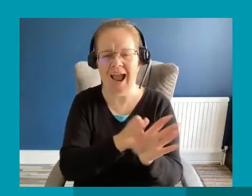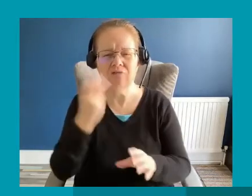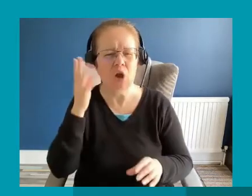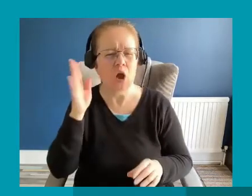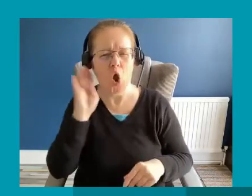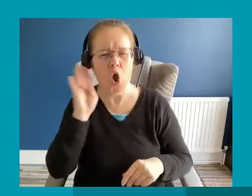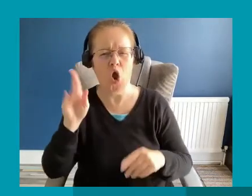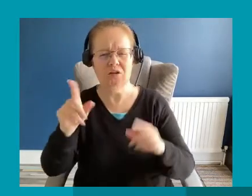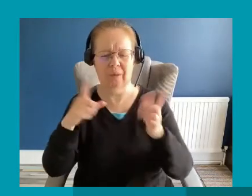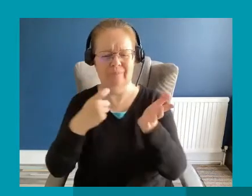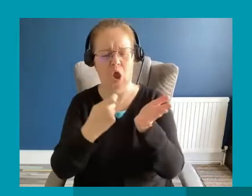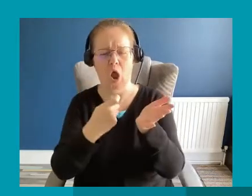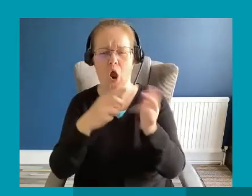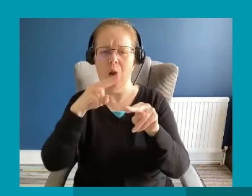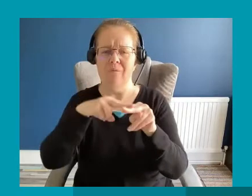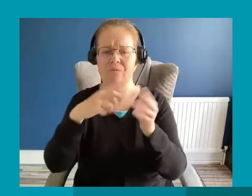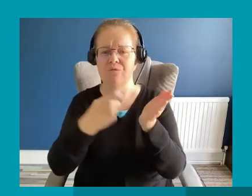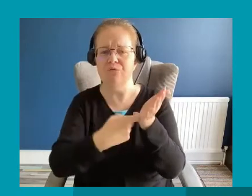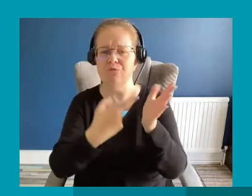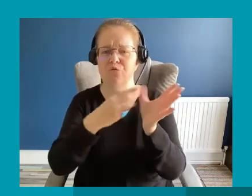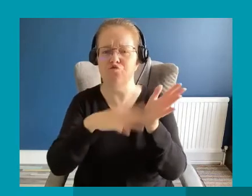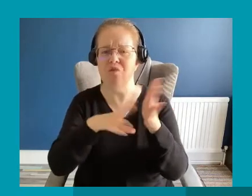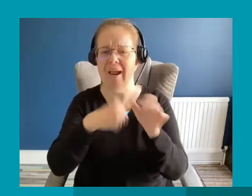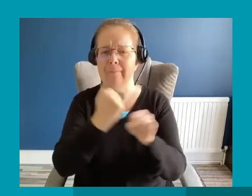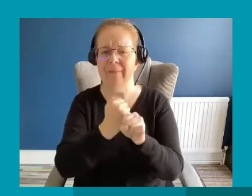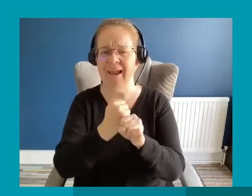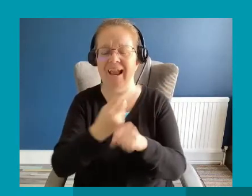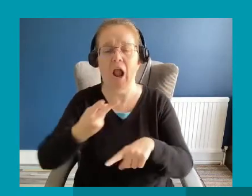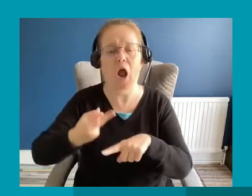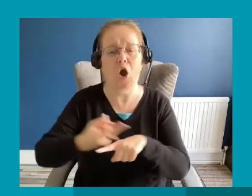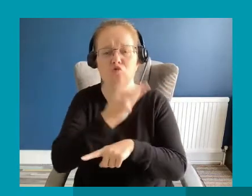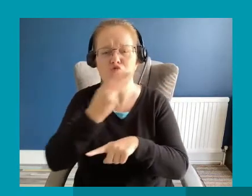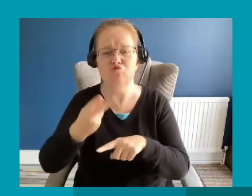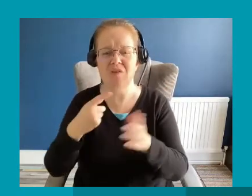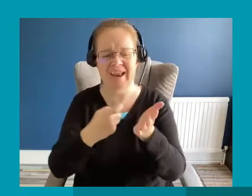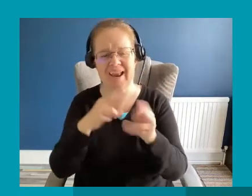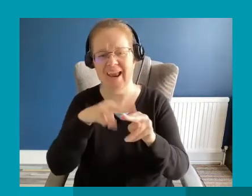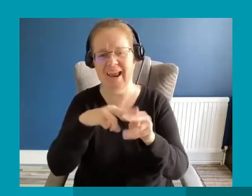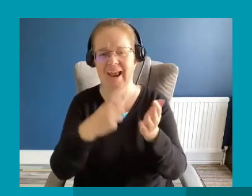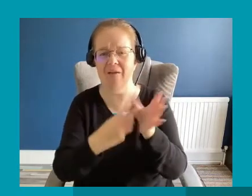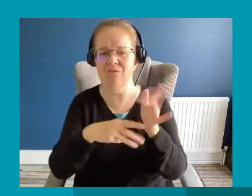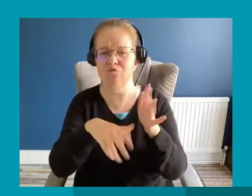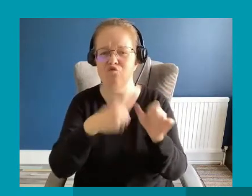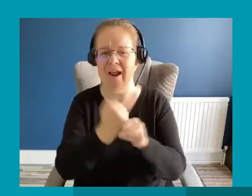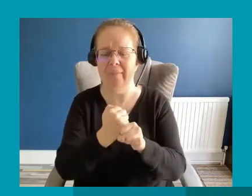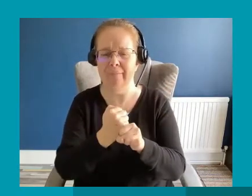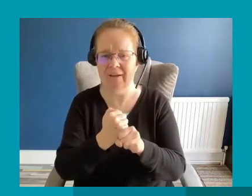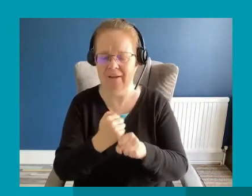You know often the way that we choose how to look or frame a situation,